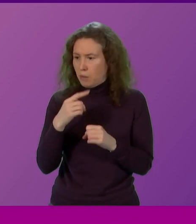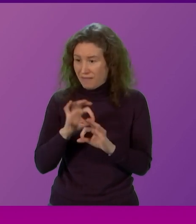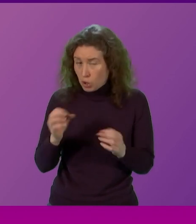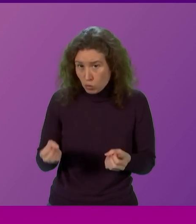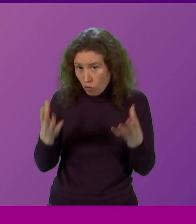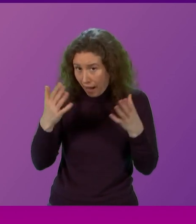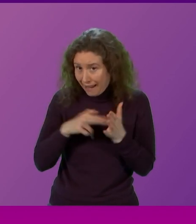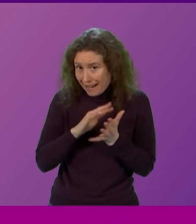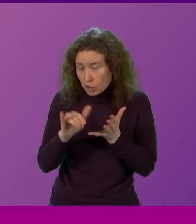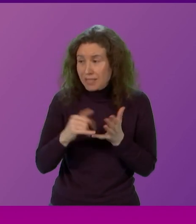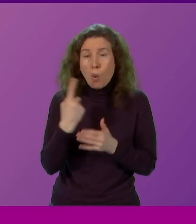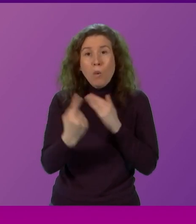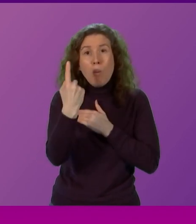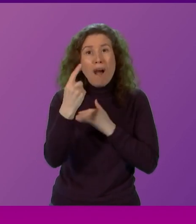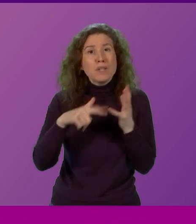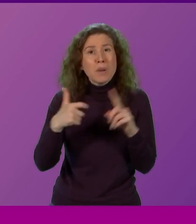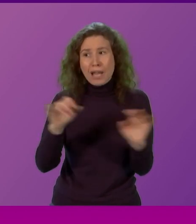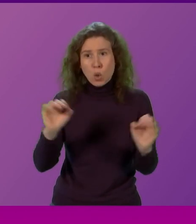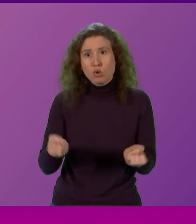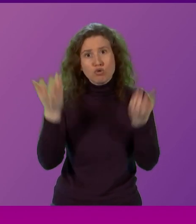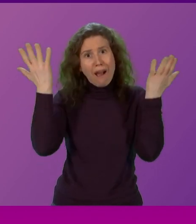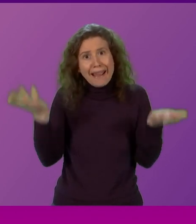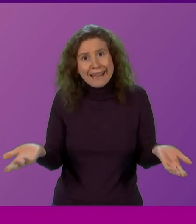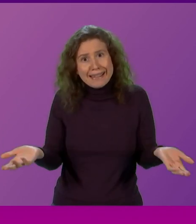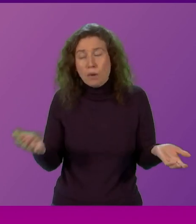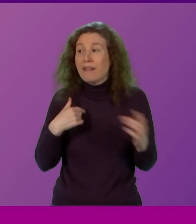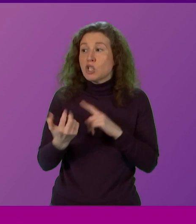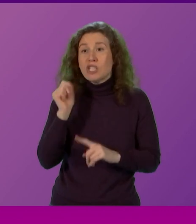service, which makes us the only nation in the United Kingdom to have achieved that.